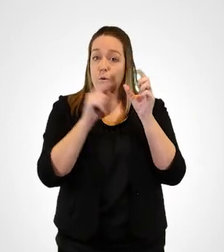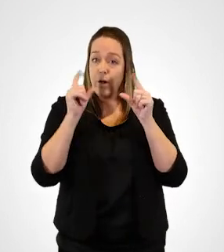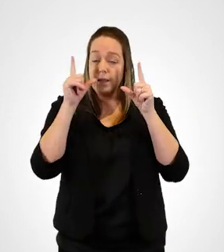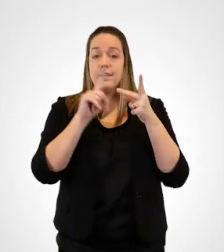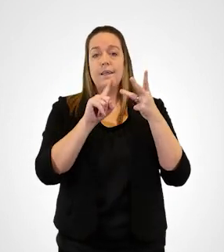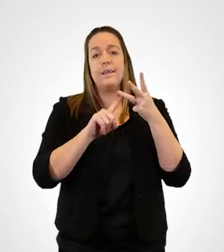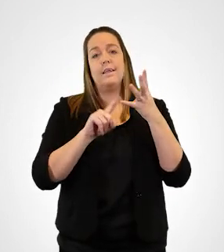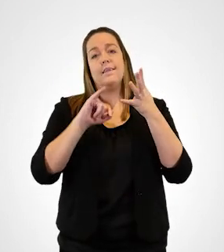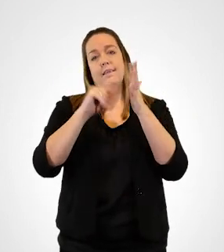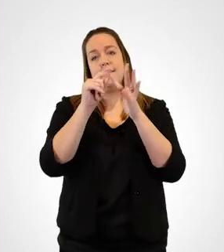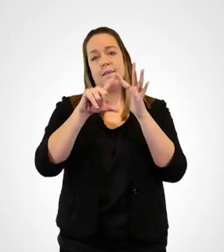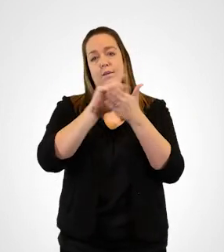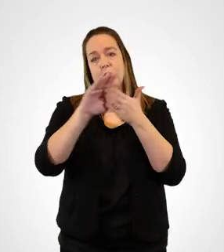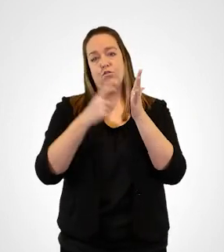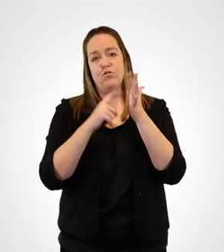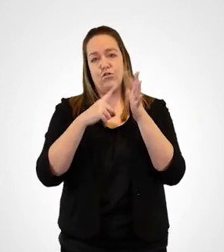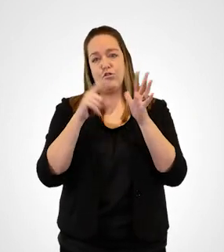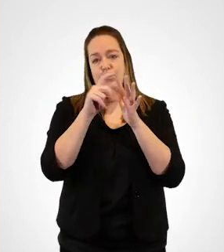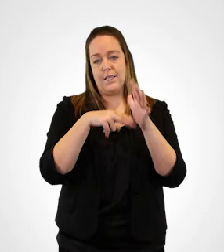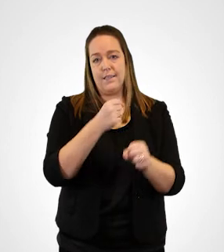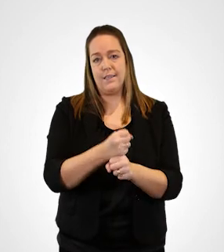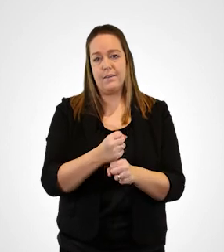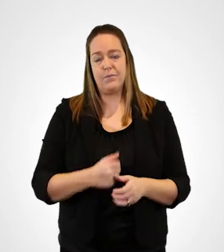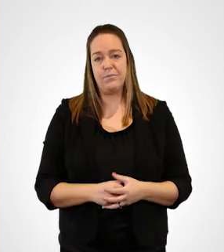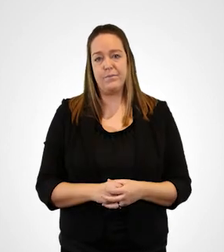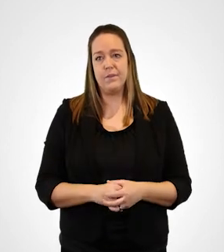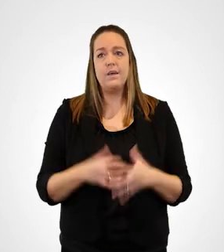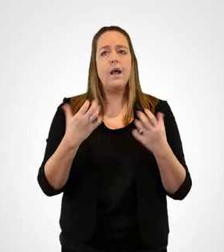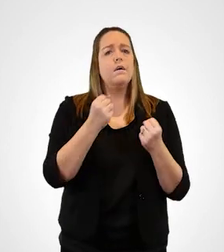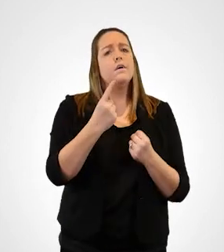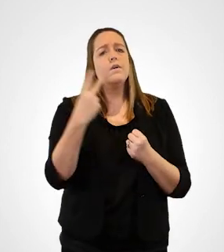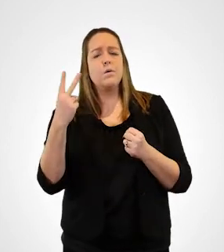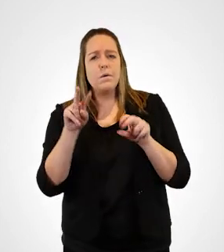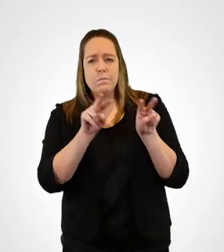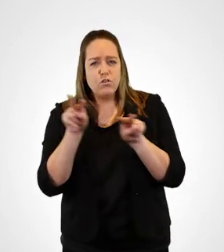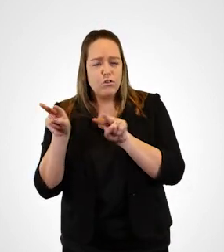And we looked at speech reading. And we had a couple of measures of reading